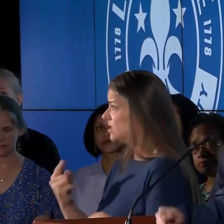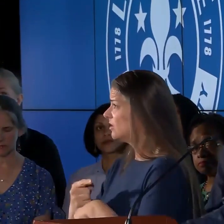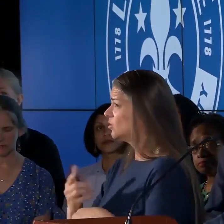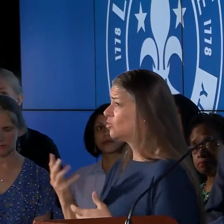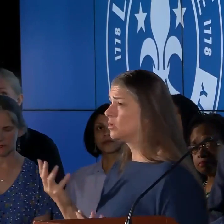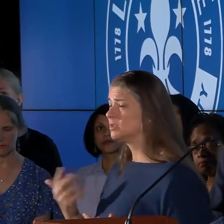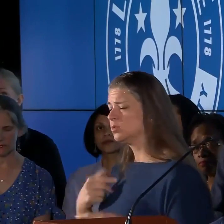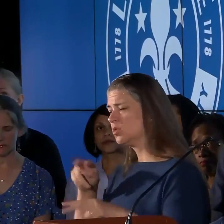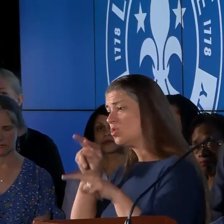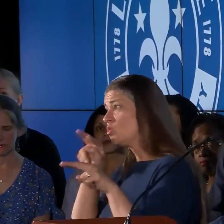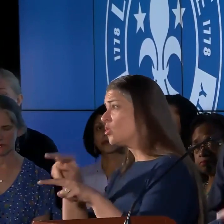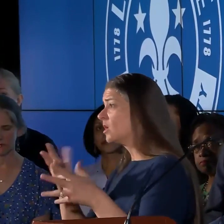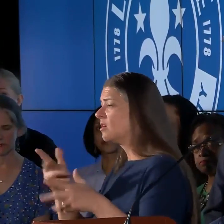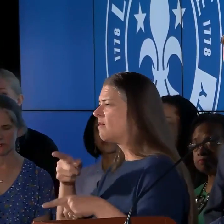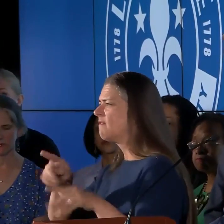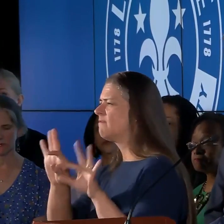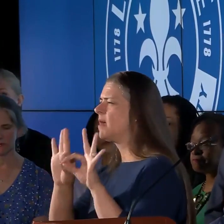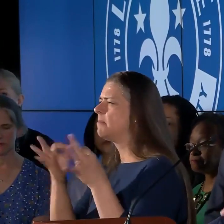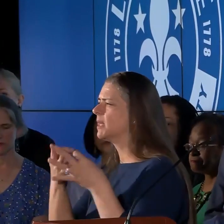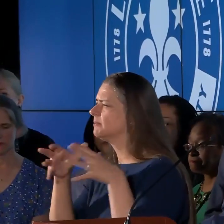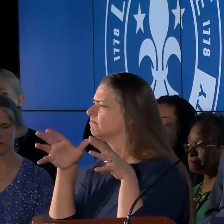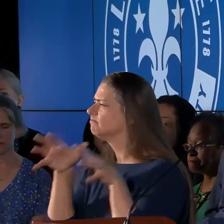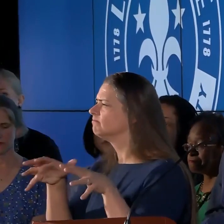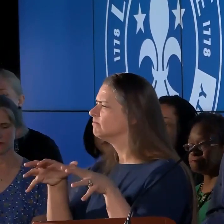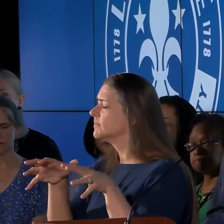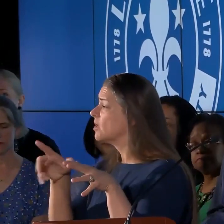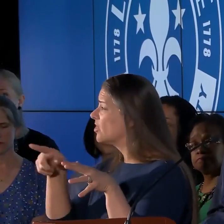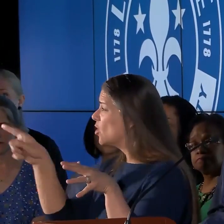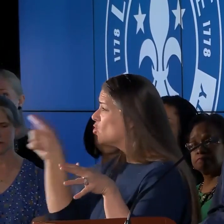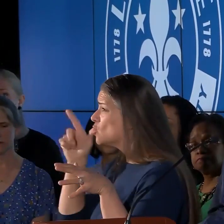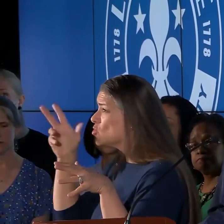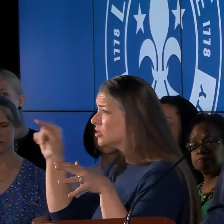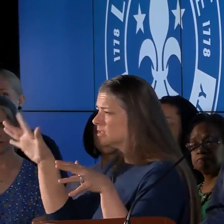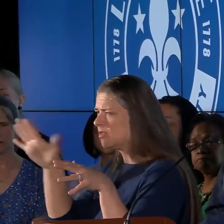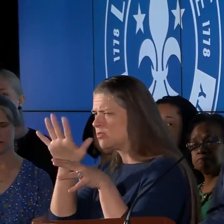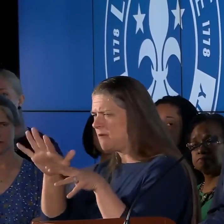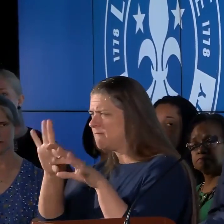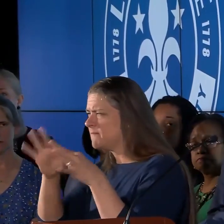families. It's about those families that are afraid they're going to lose